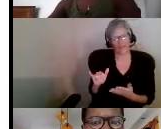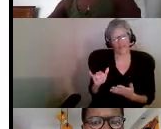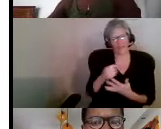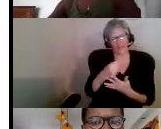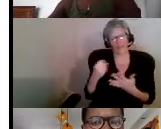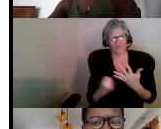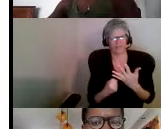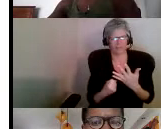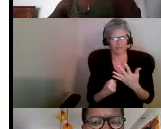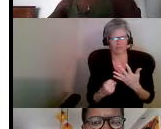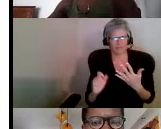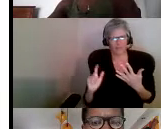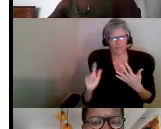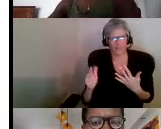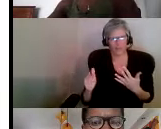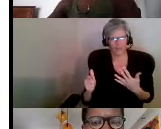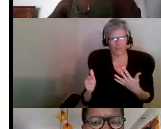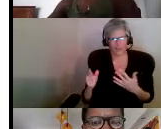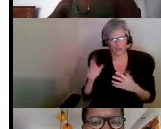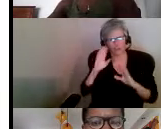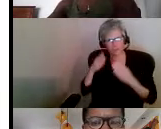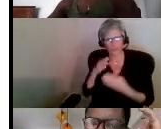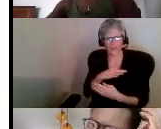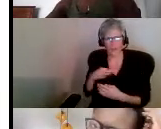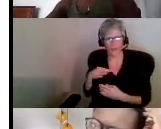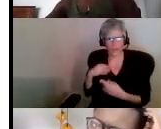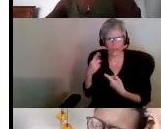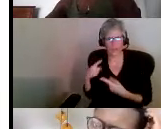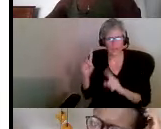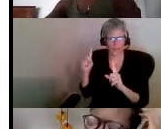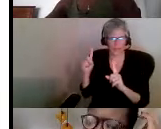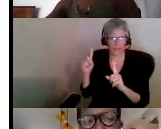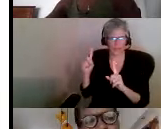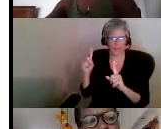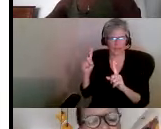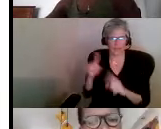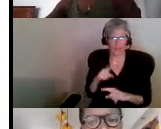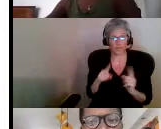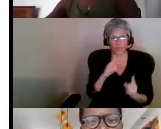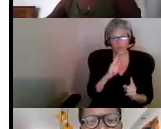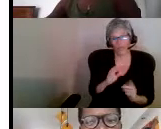when we get to the part about faculty success, but it's really important for us to be able to listen